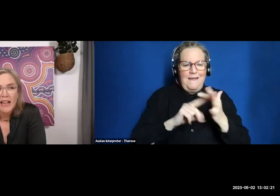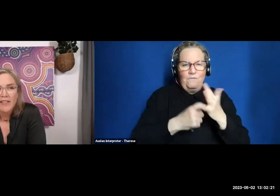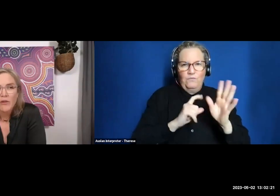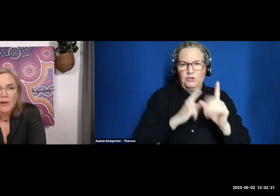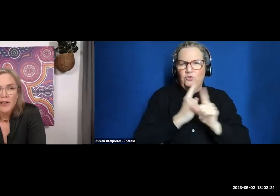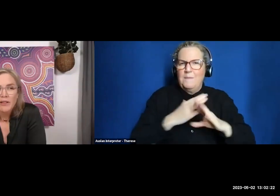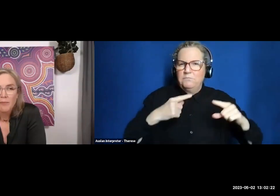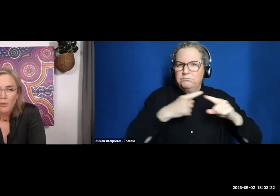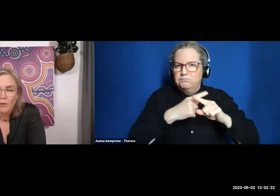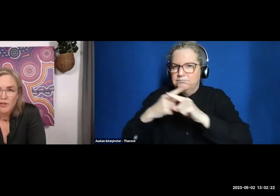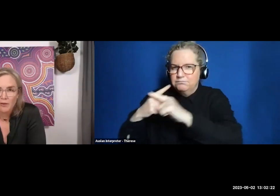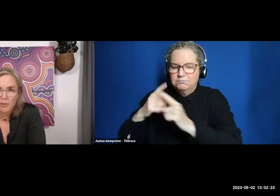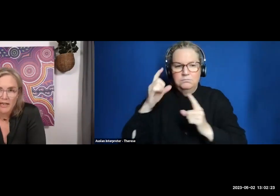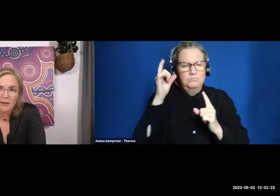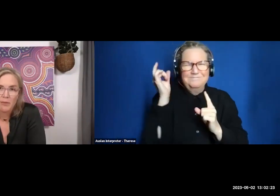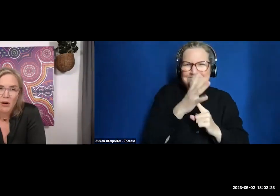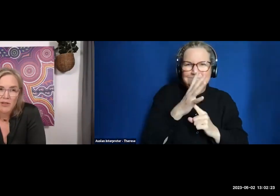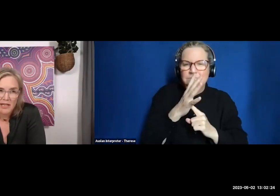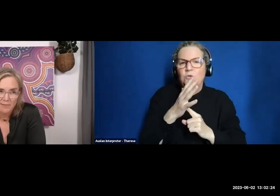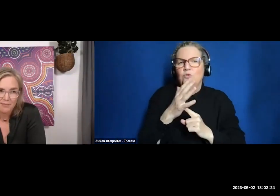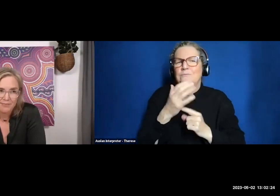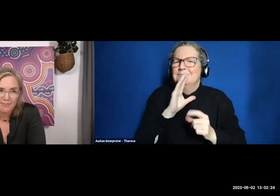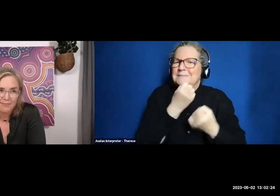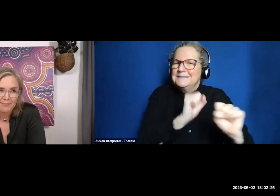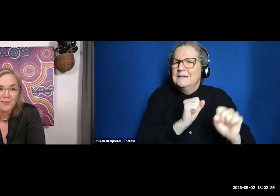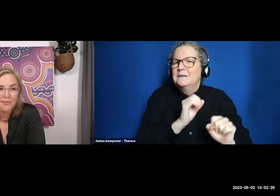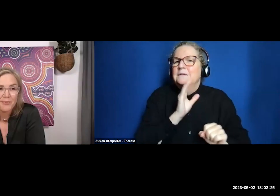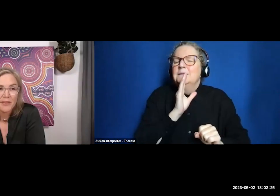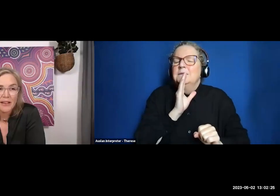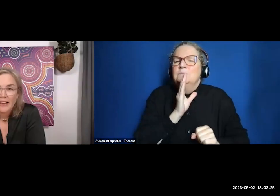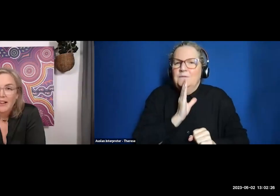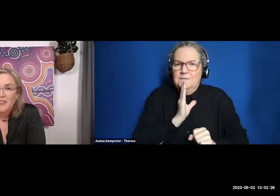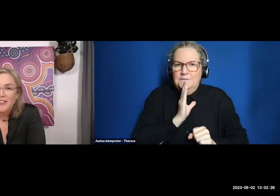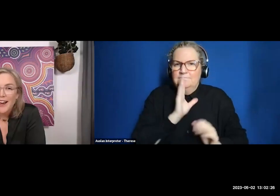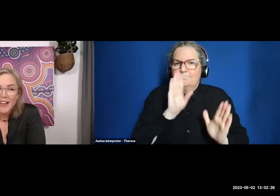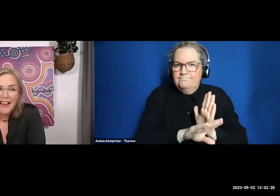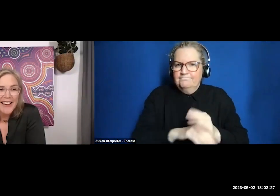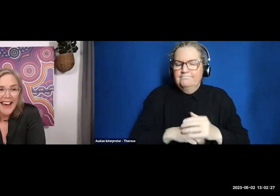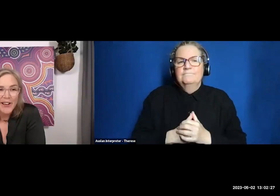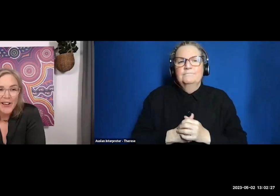and the critical importance of protecting privacy. So now I'd like to hand over